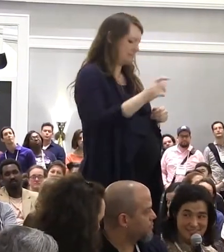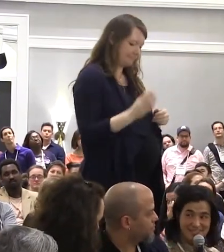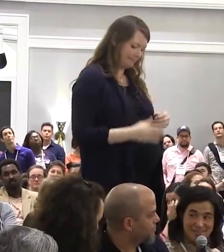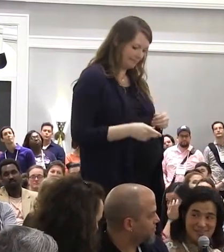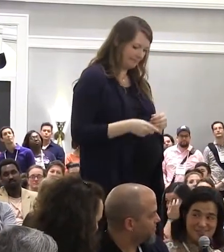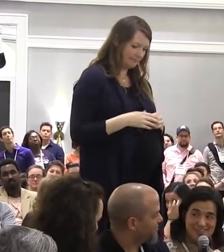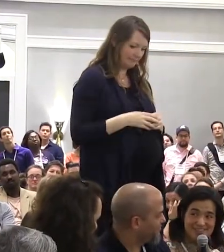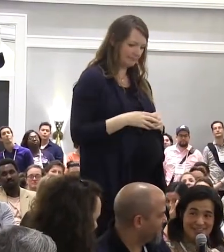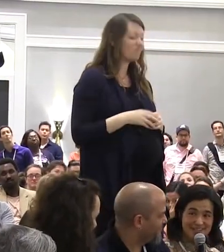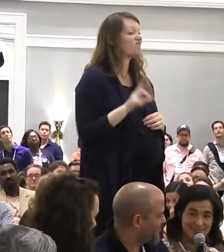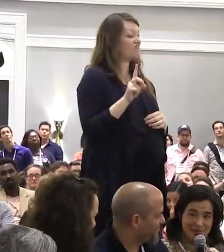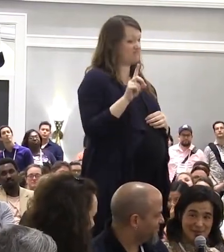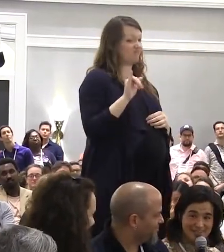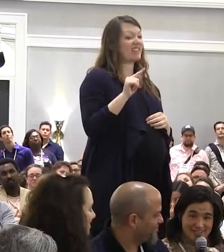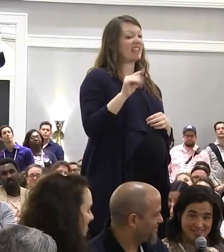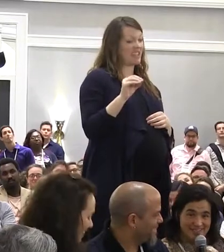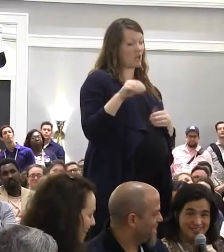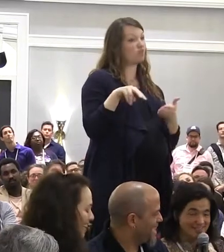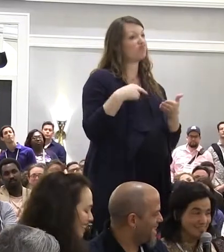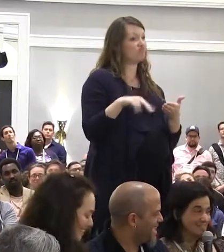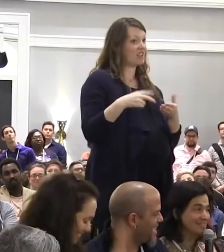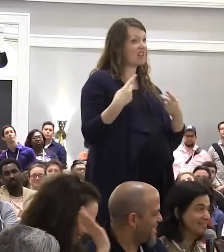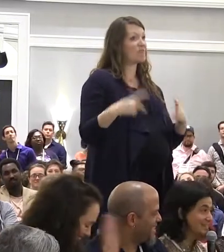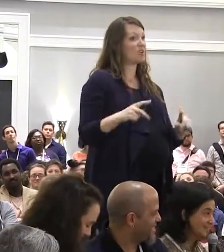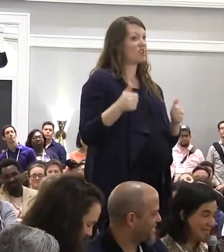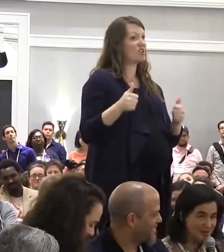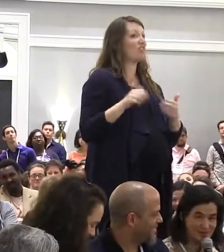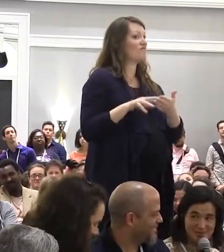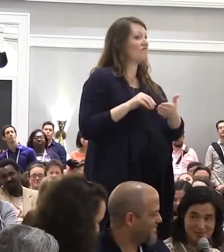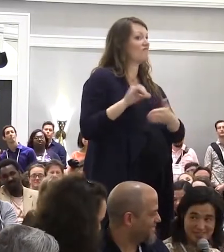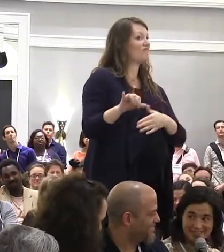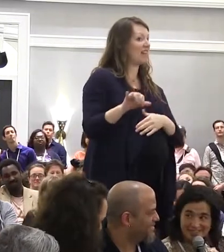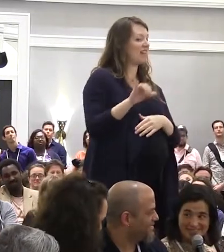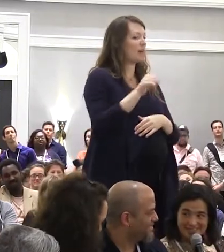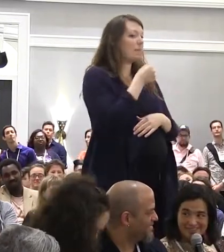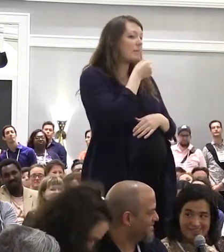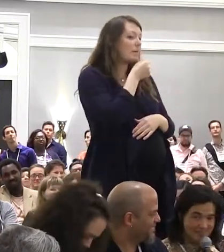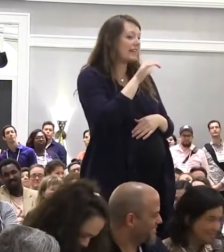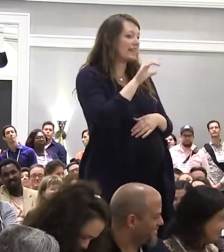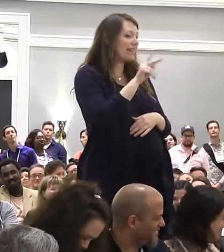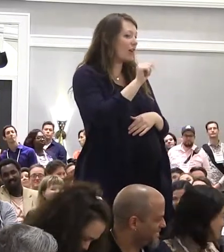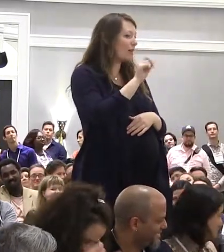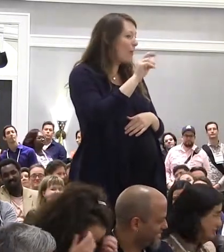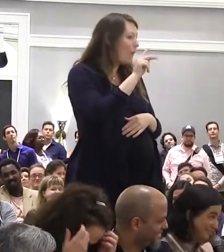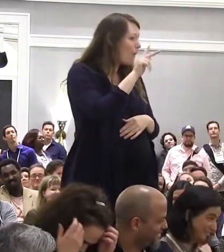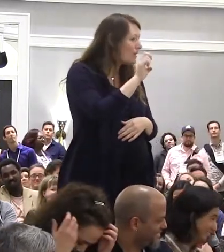(man 5) Ditto to the dance party. karaoke, celebration.